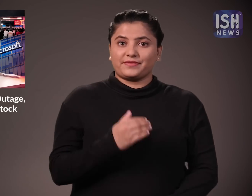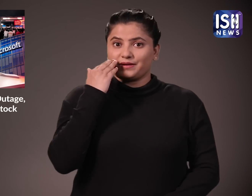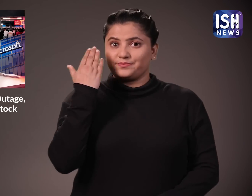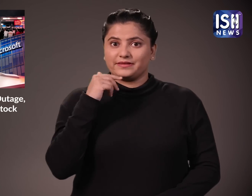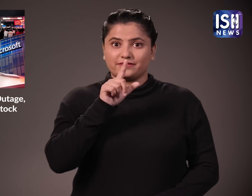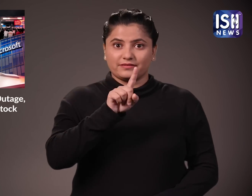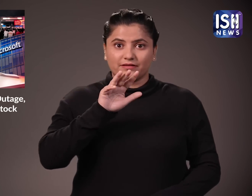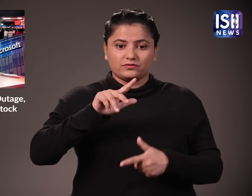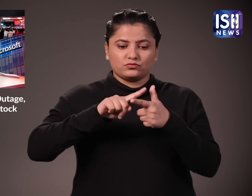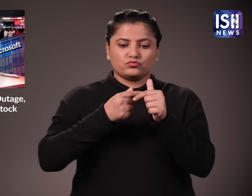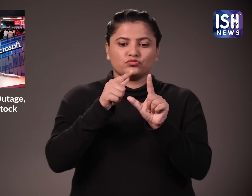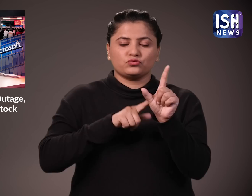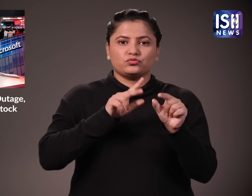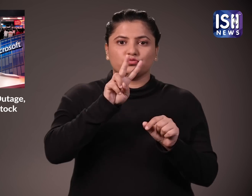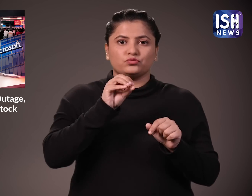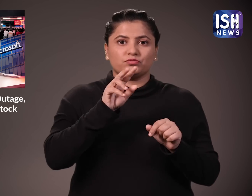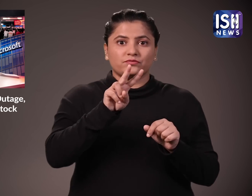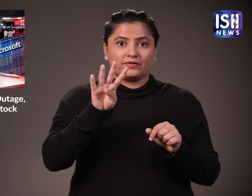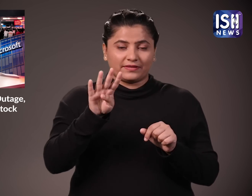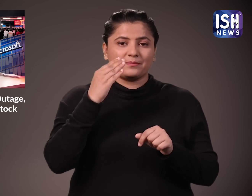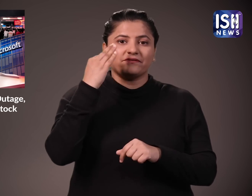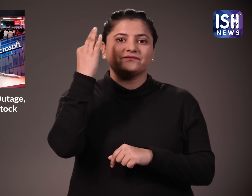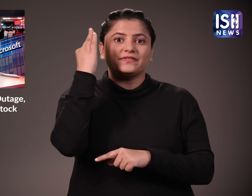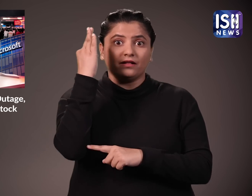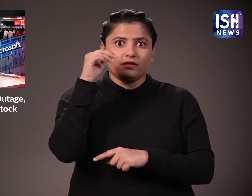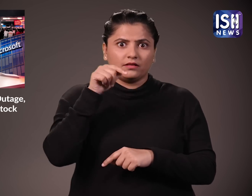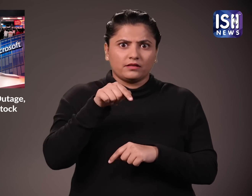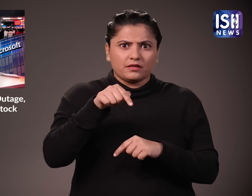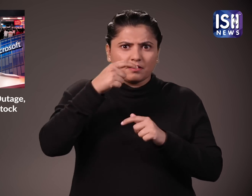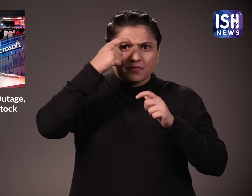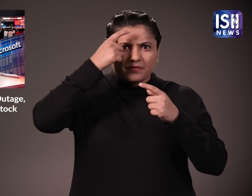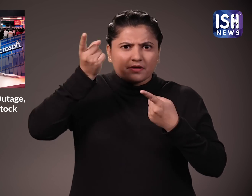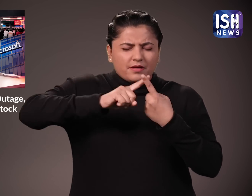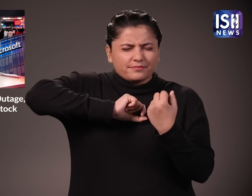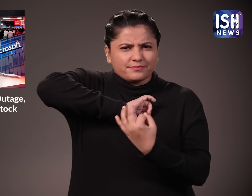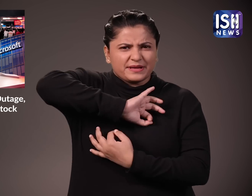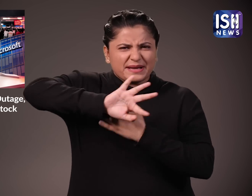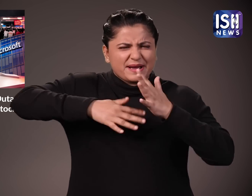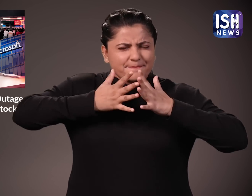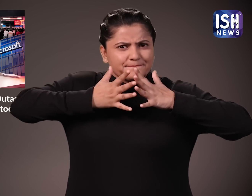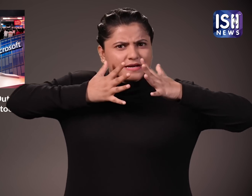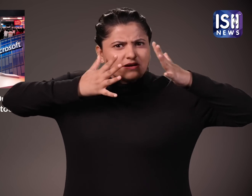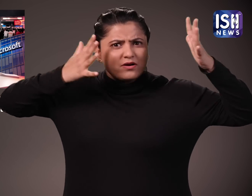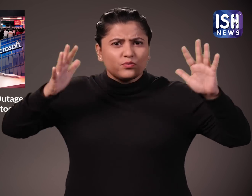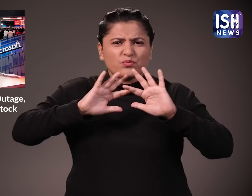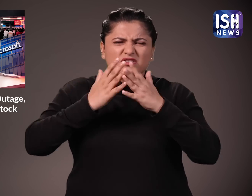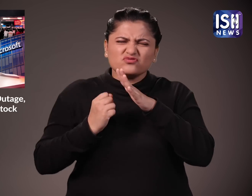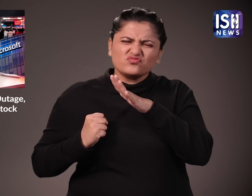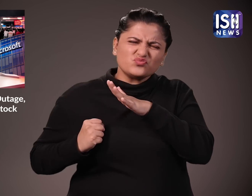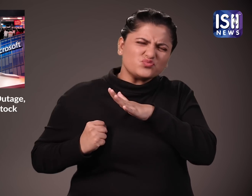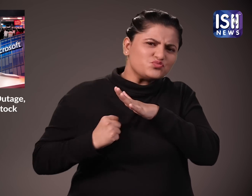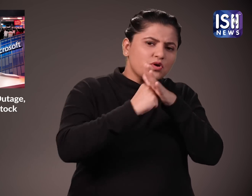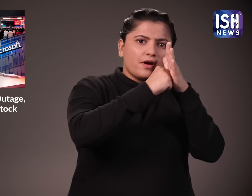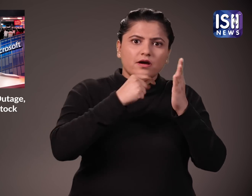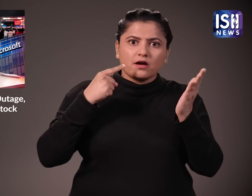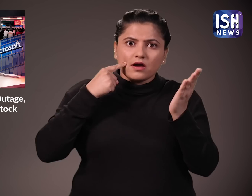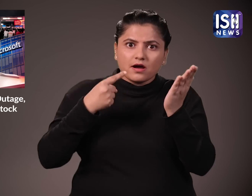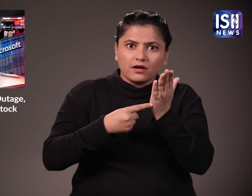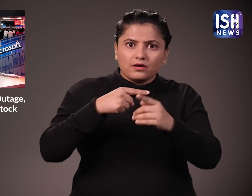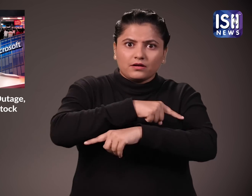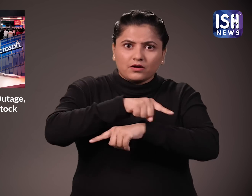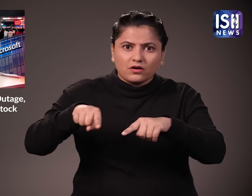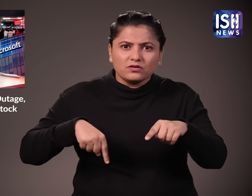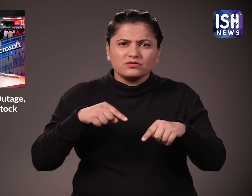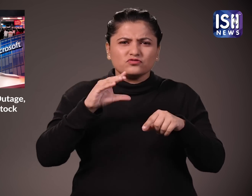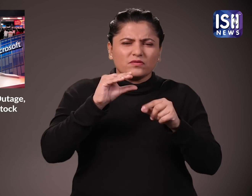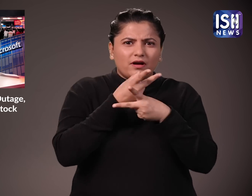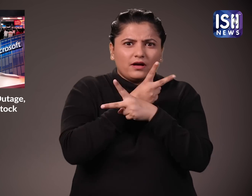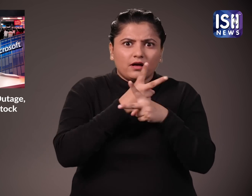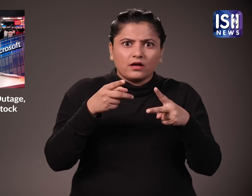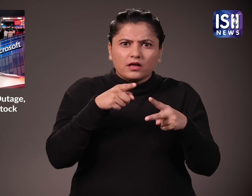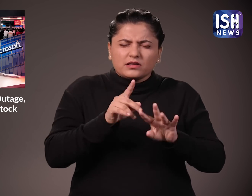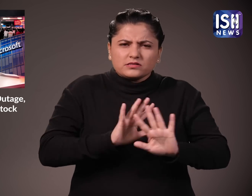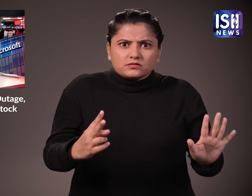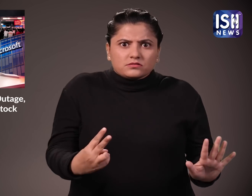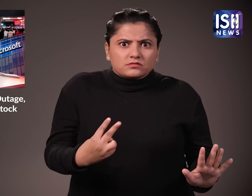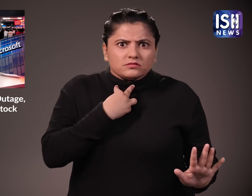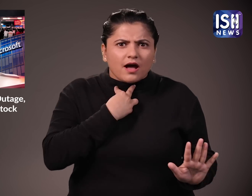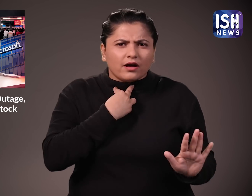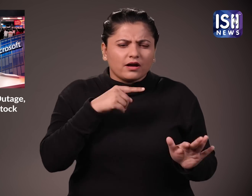On 19th July 2024, Friday, one of the world’s leading IT & Computer software company faced a huge outage.